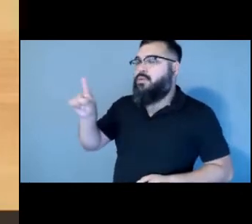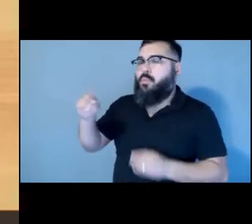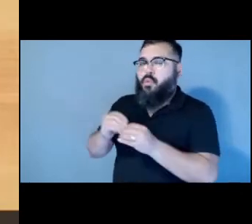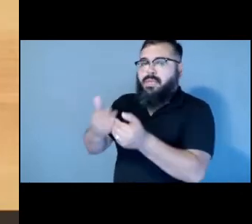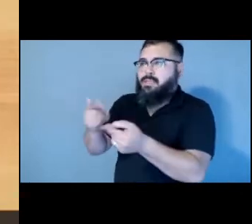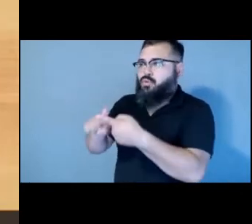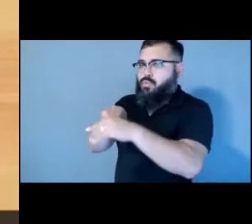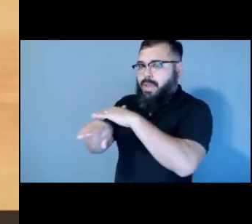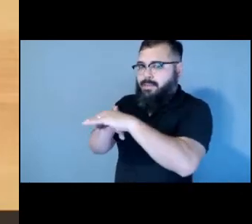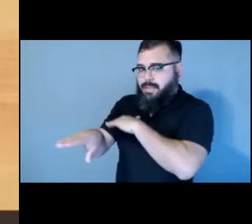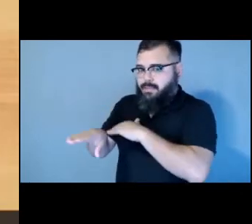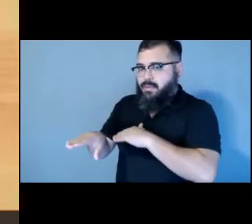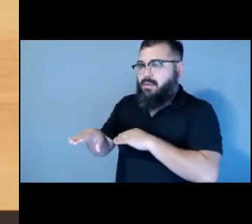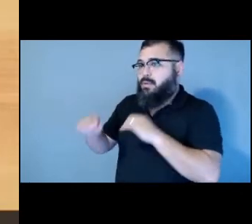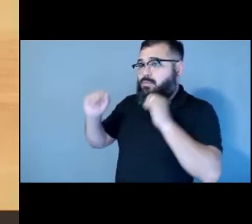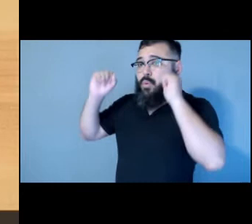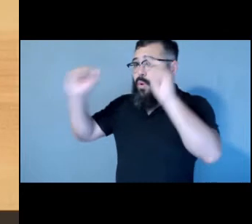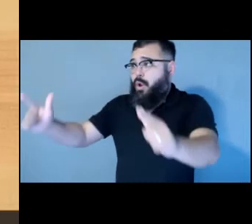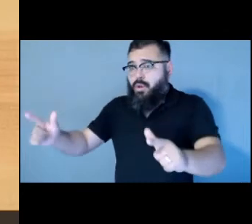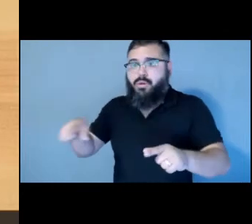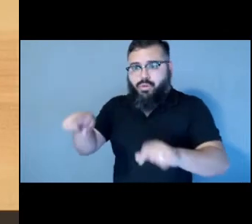So everybody, if you could go to the chat for that.